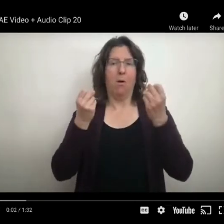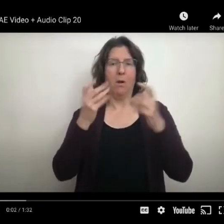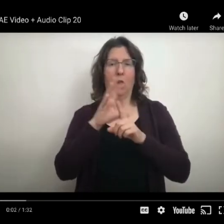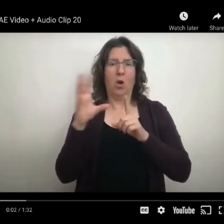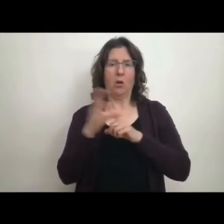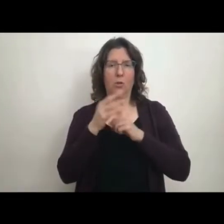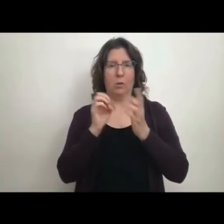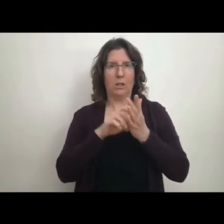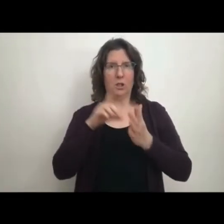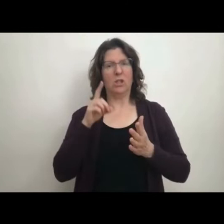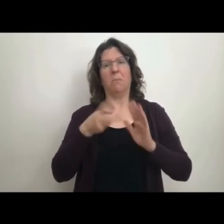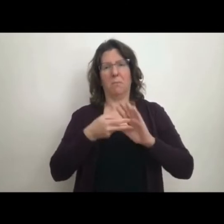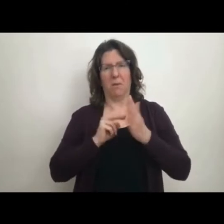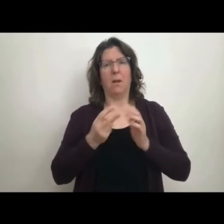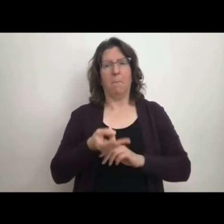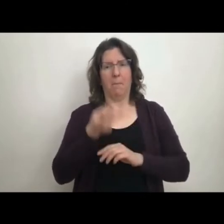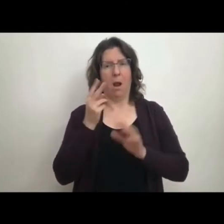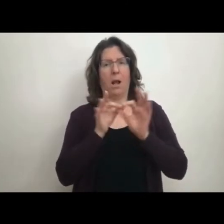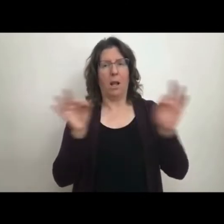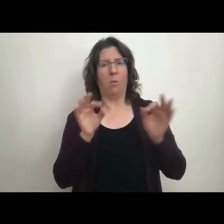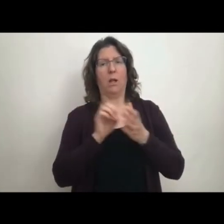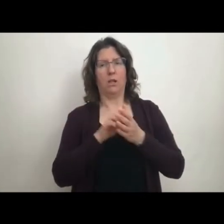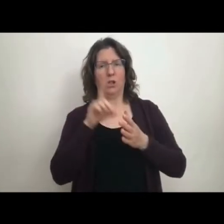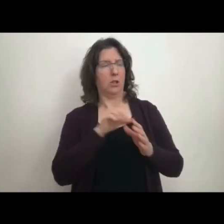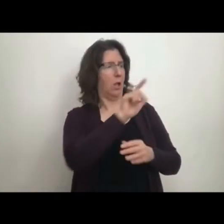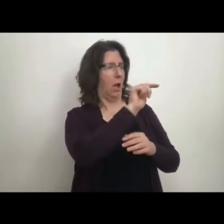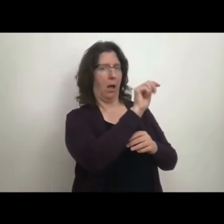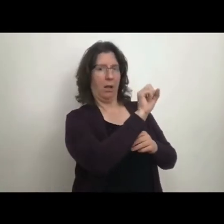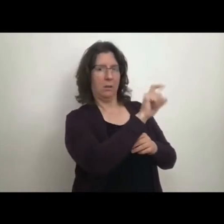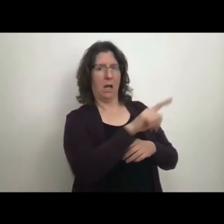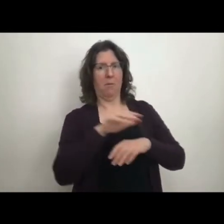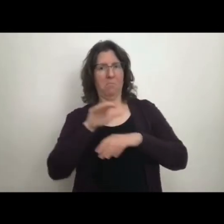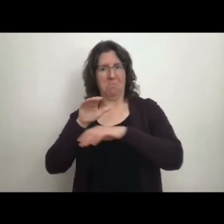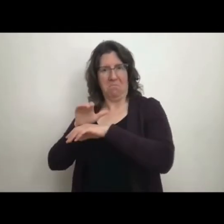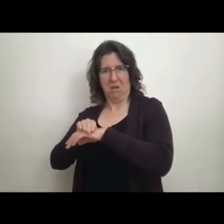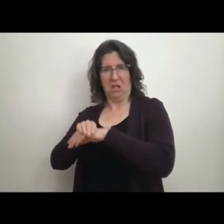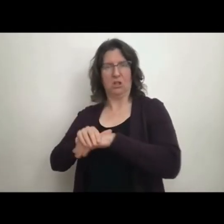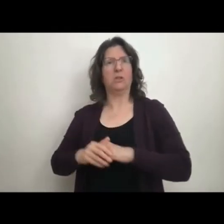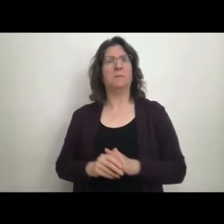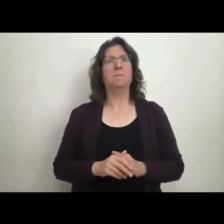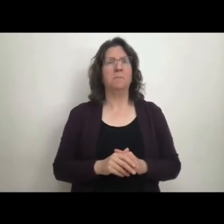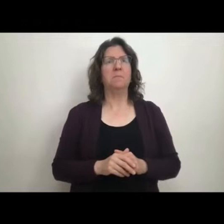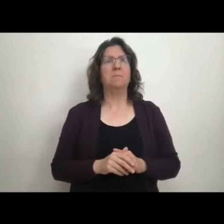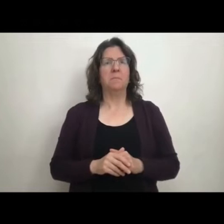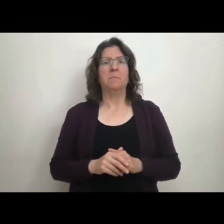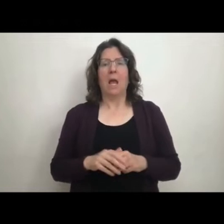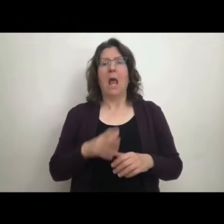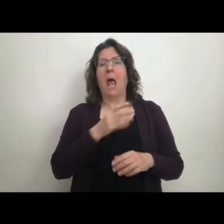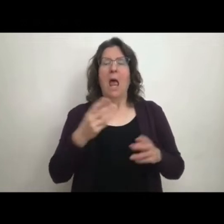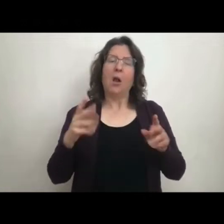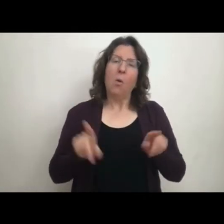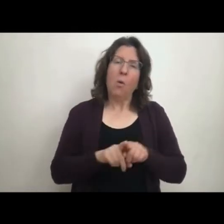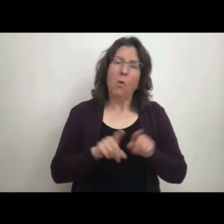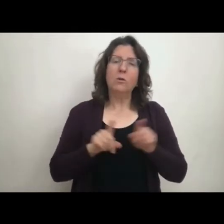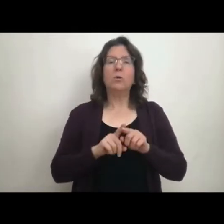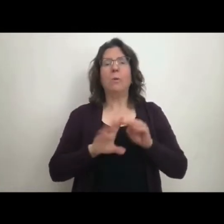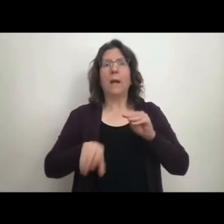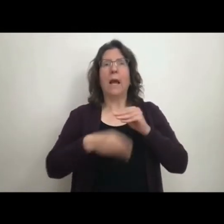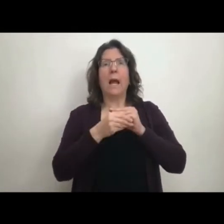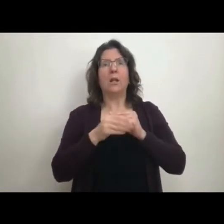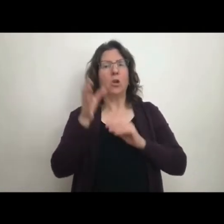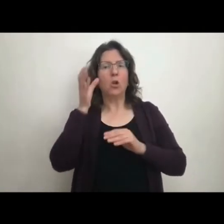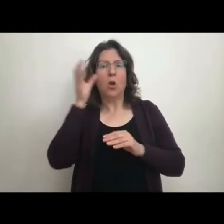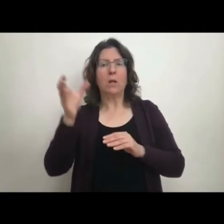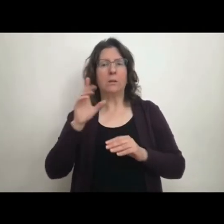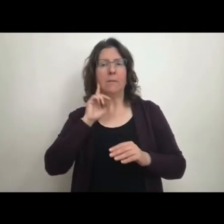I applied the framework of multicultural education, actually, in our case - bicultural education, meaning ASL and English,